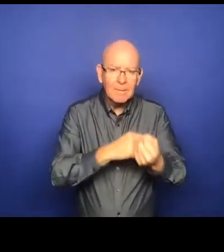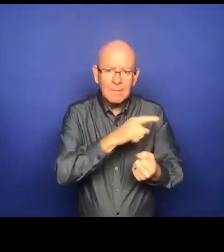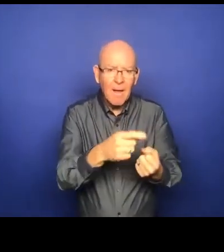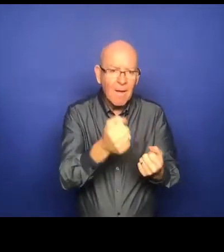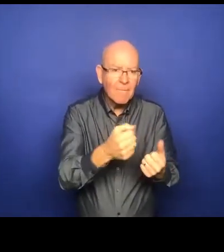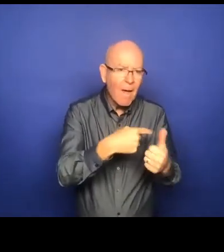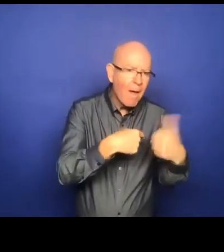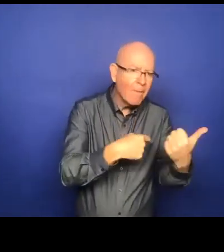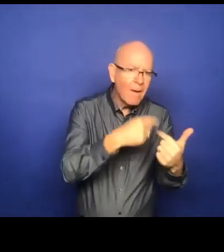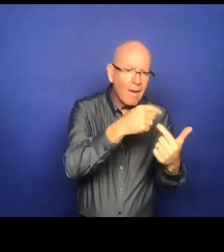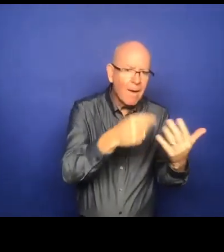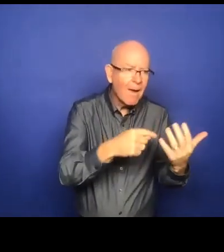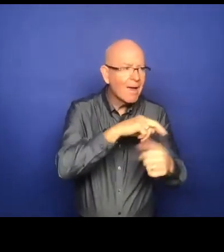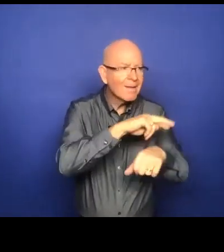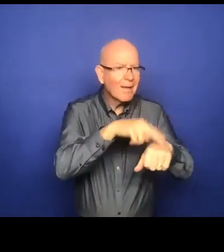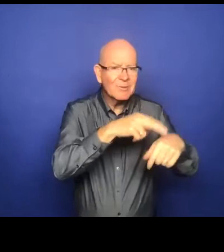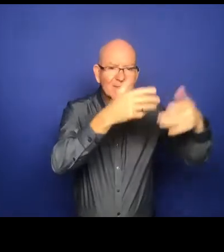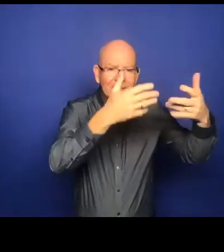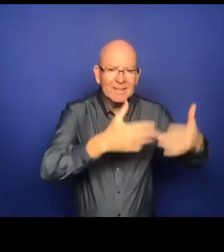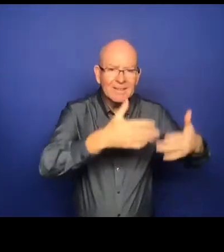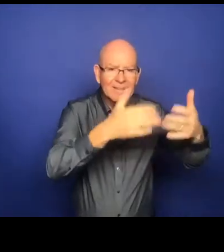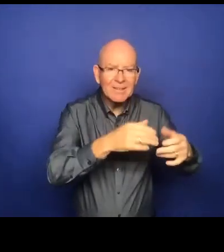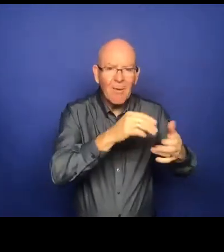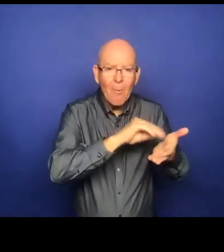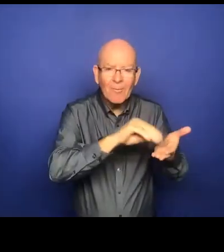international organisations and eye a whole host of other data collection